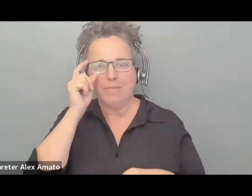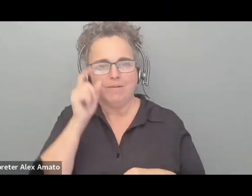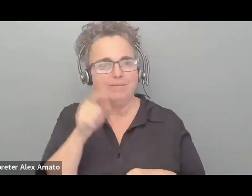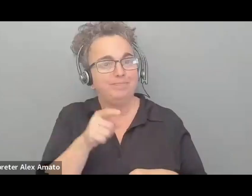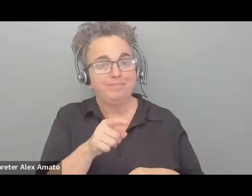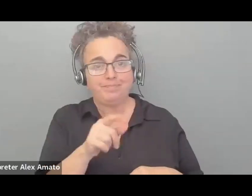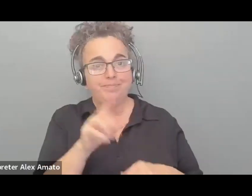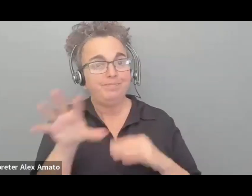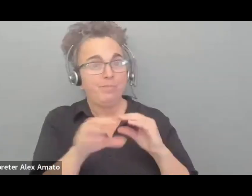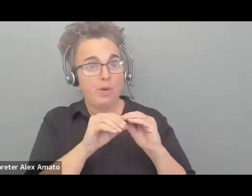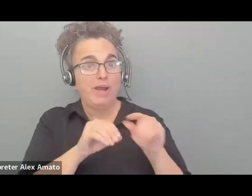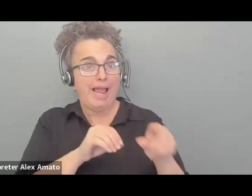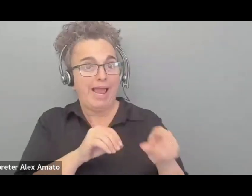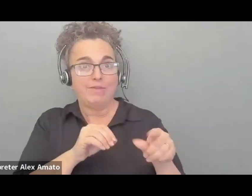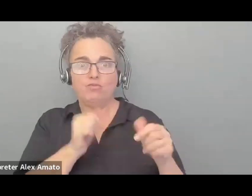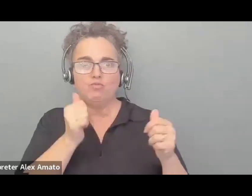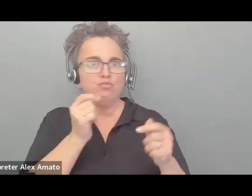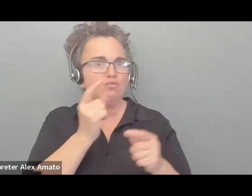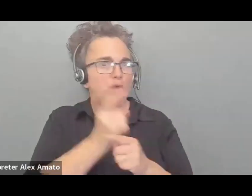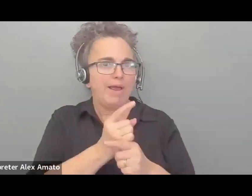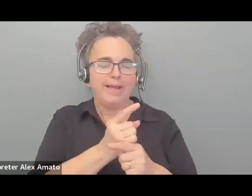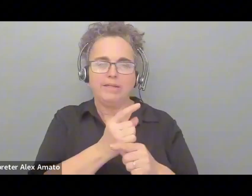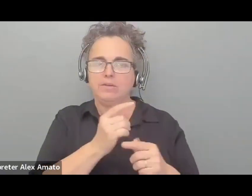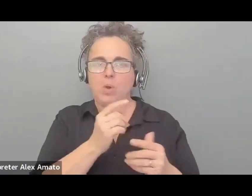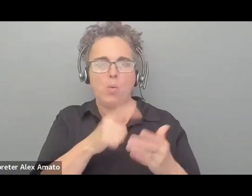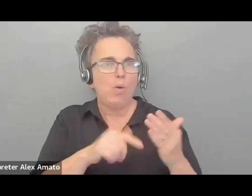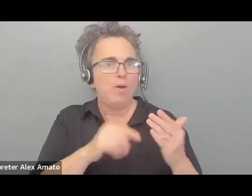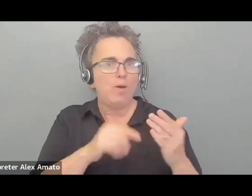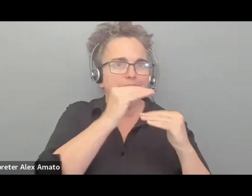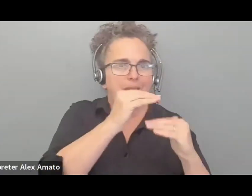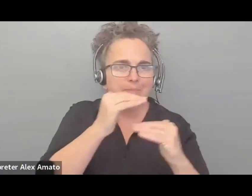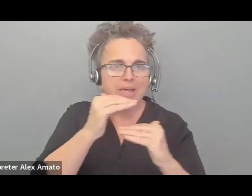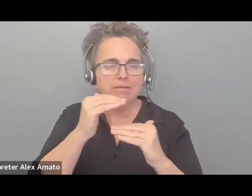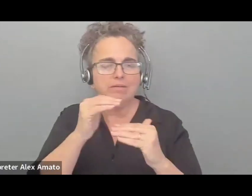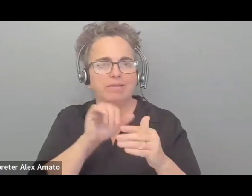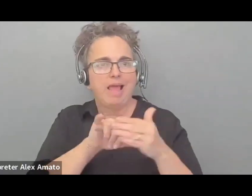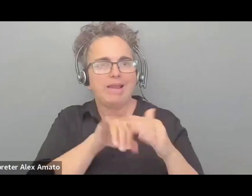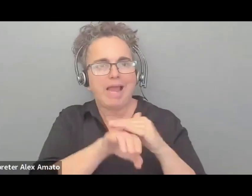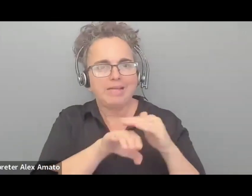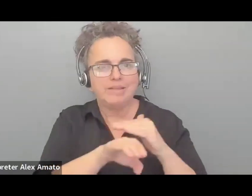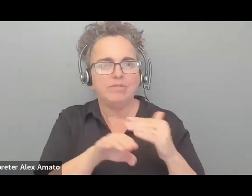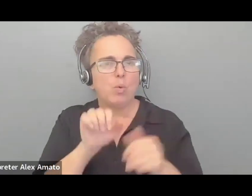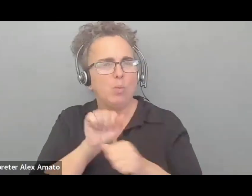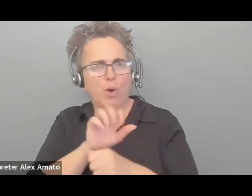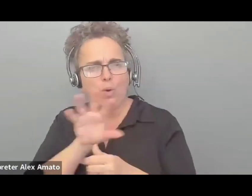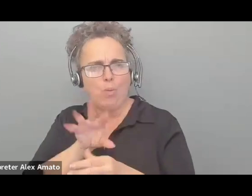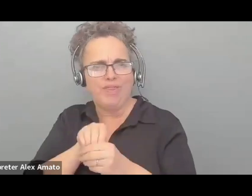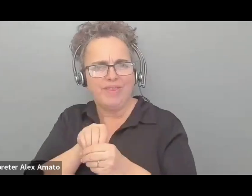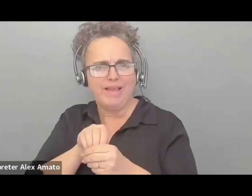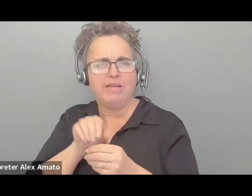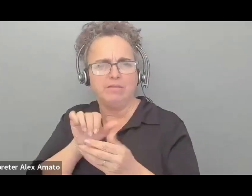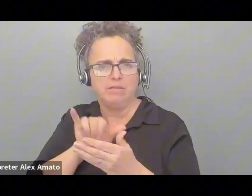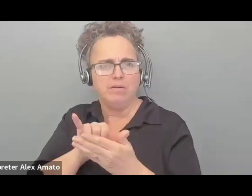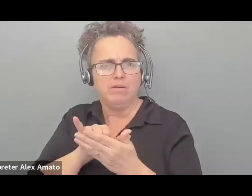and the ways that we can work within the confines especially, yeah, try really hard at Google to push people to think about accessibly earlier, right?